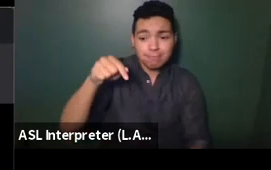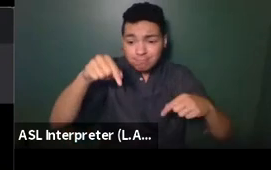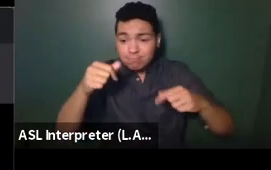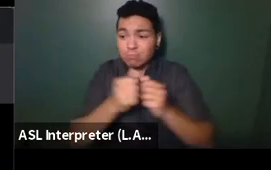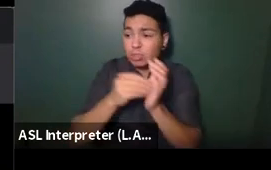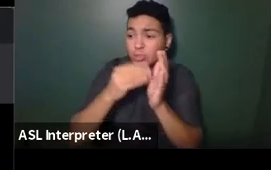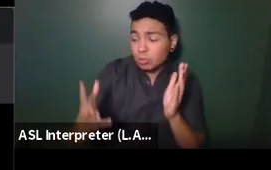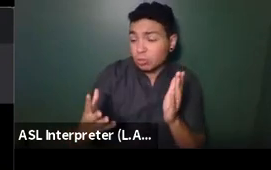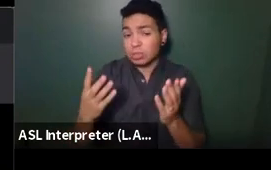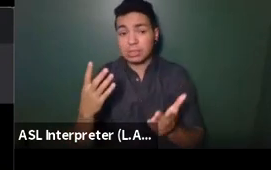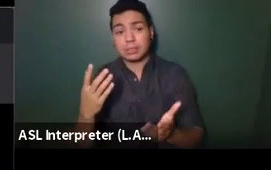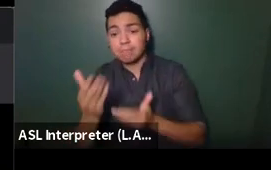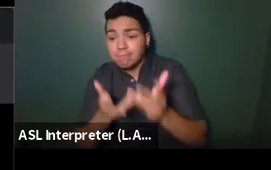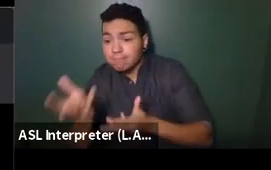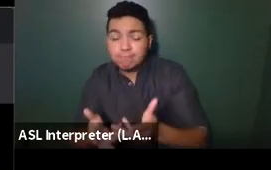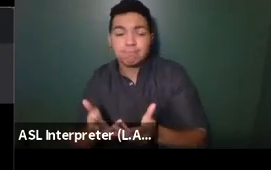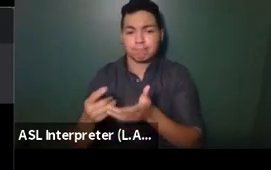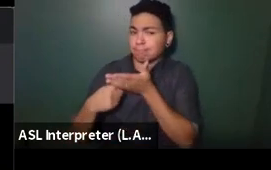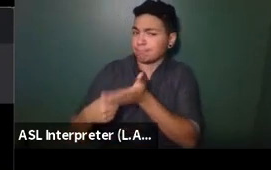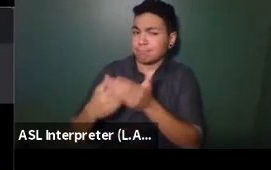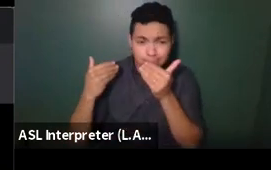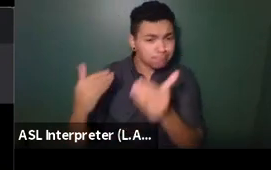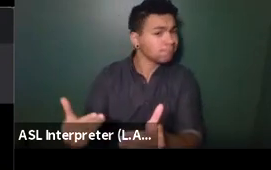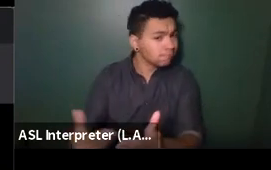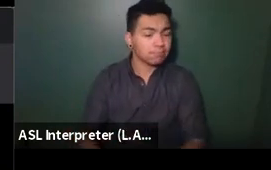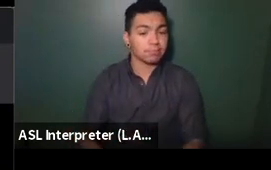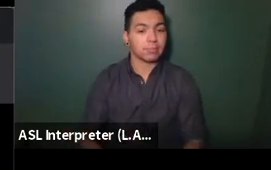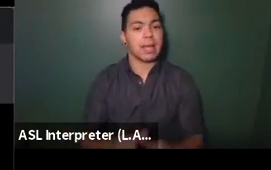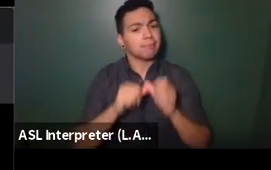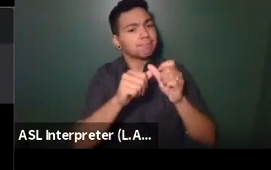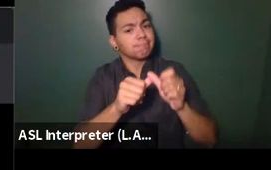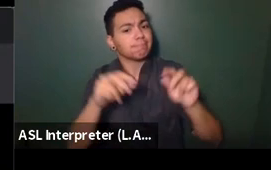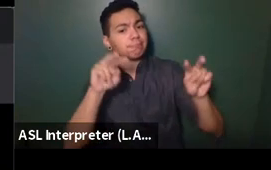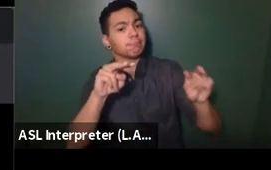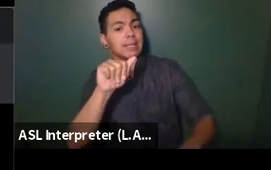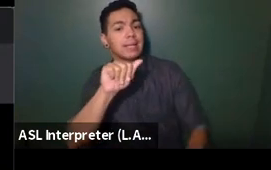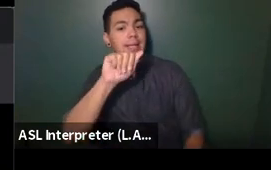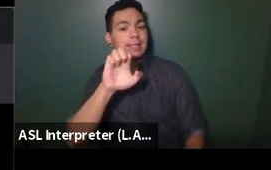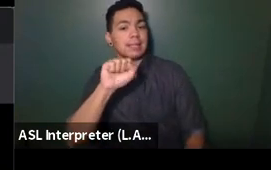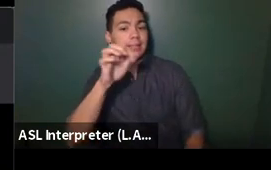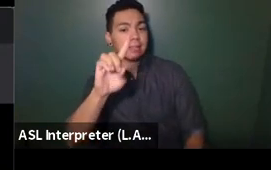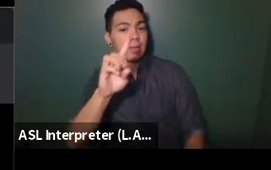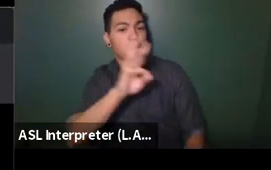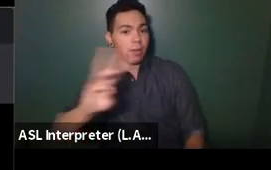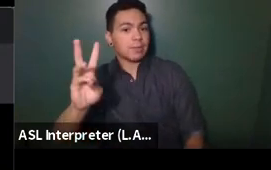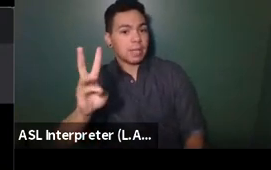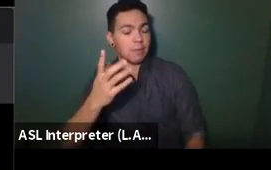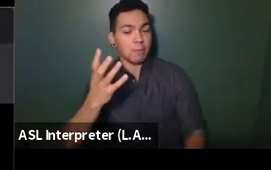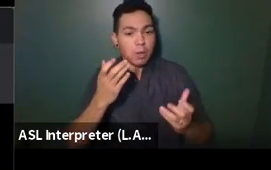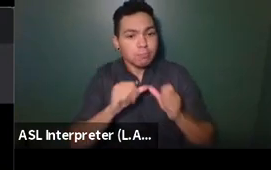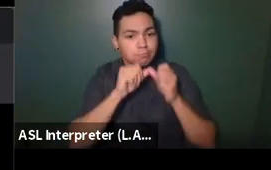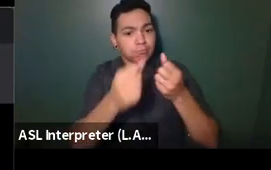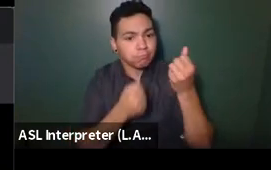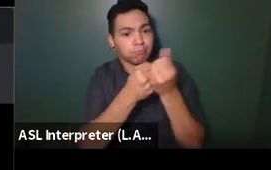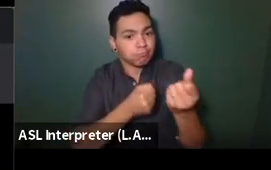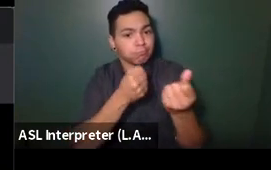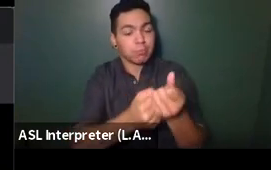Katherine Livick - ESD 112: And please keep looking at the ASD website for future offerings. We want to keep supporting you and hopefully we will see you all again soon.